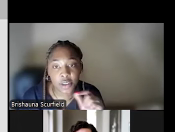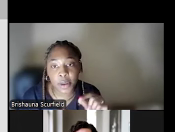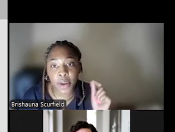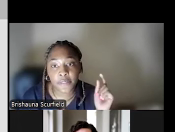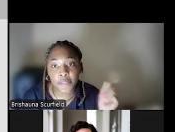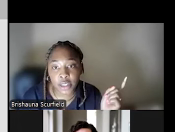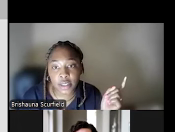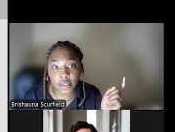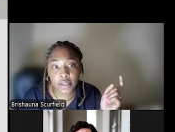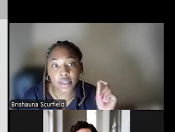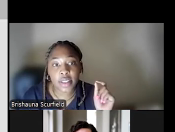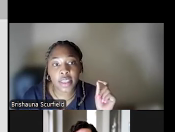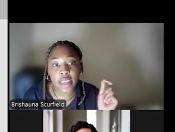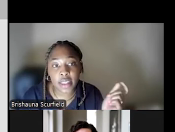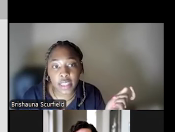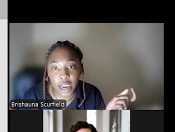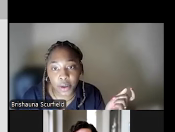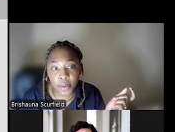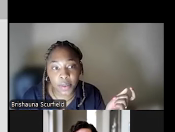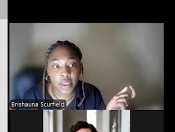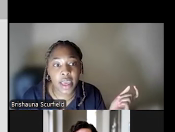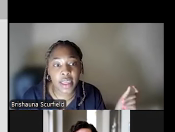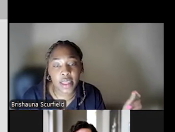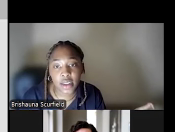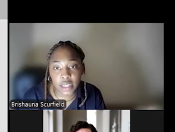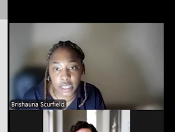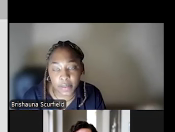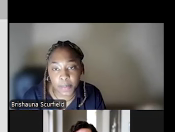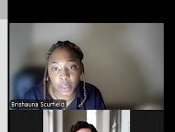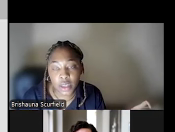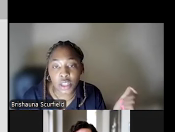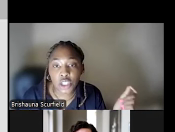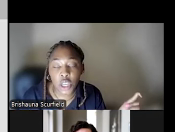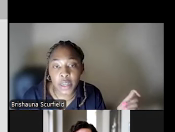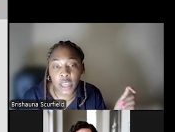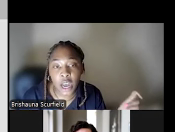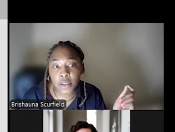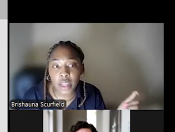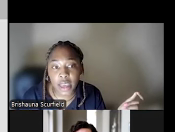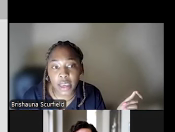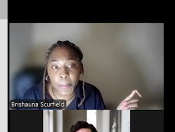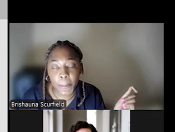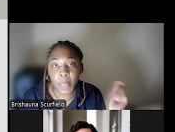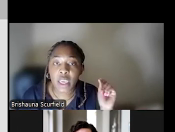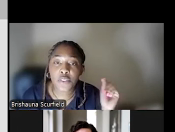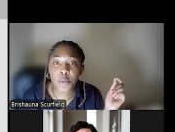is going to be read first, then the title, and then the content. So it's almost like if you